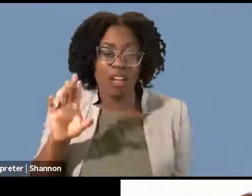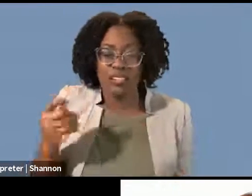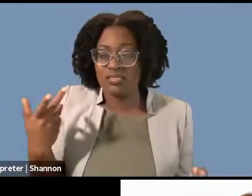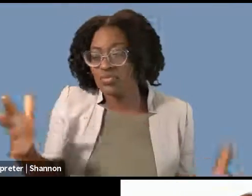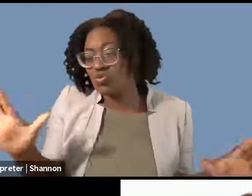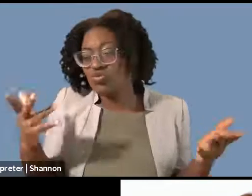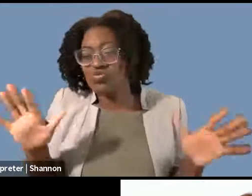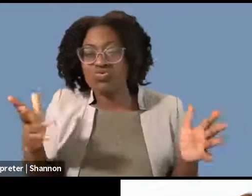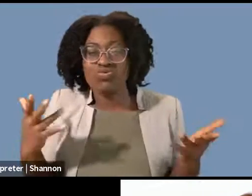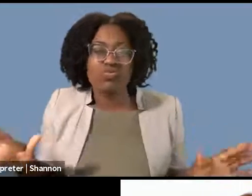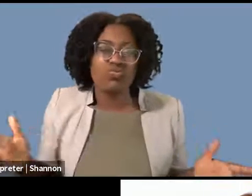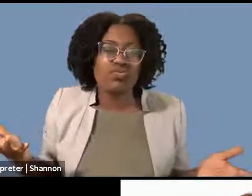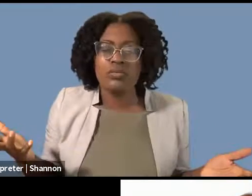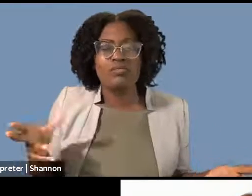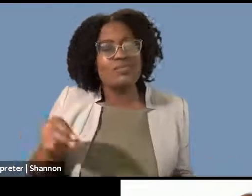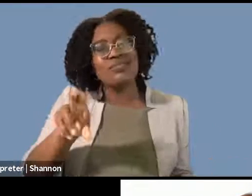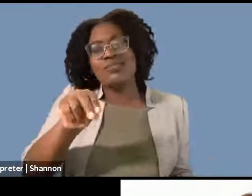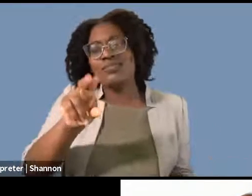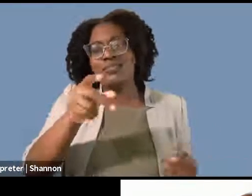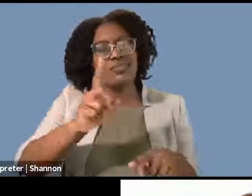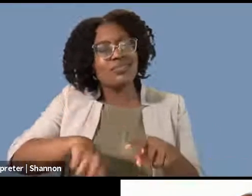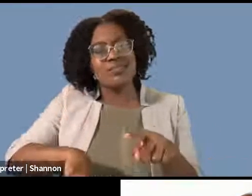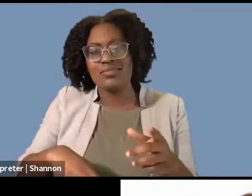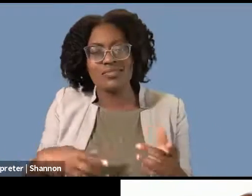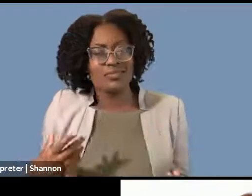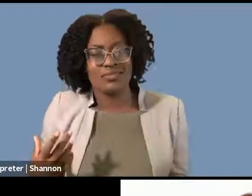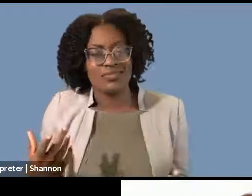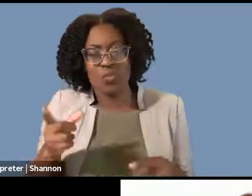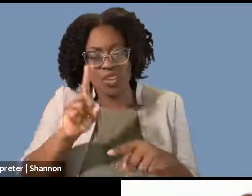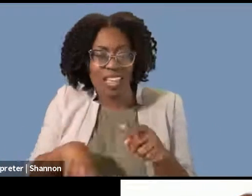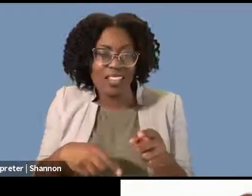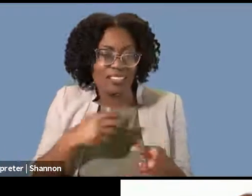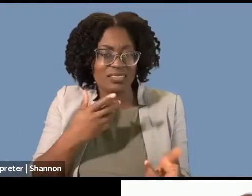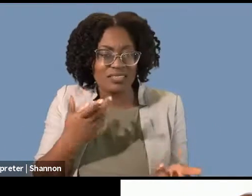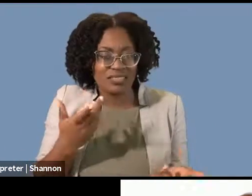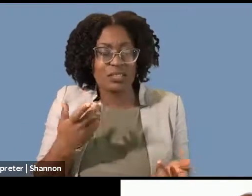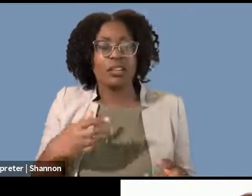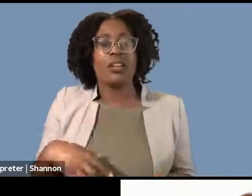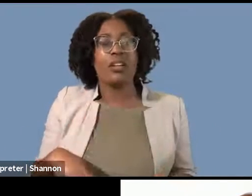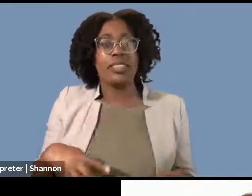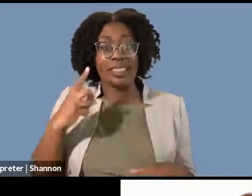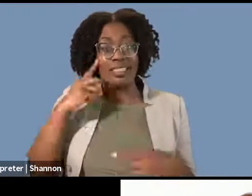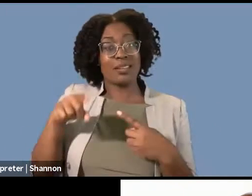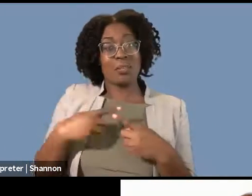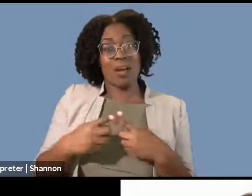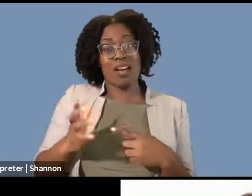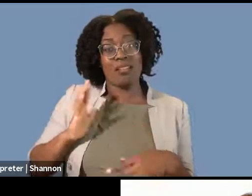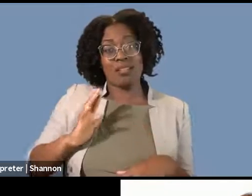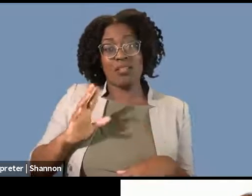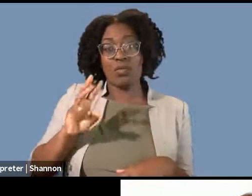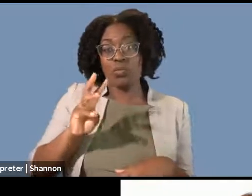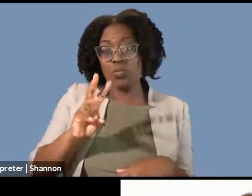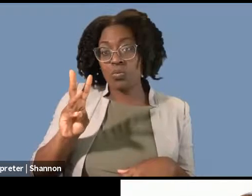Even as recently as World War II and after the war we had the GI bill and Black people didn't